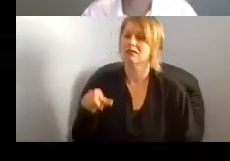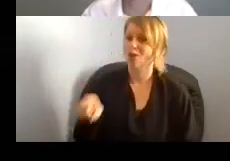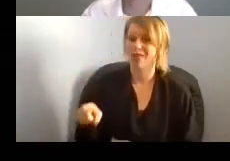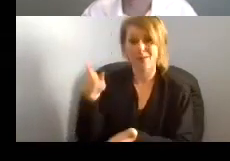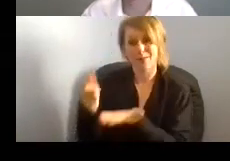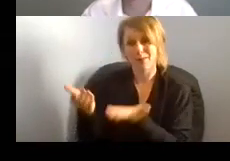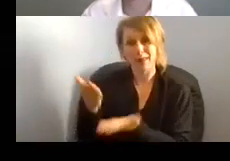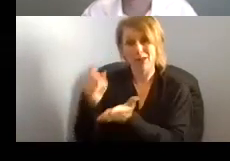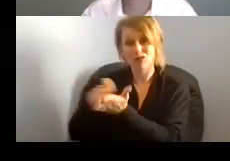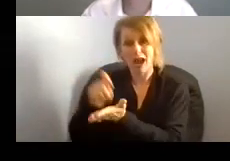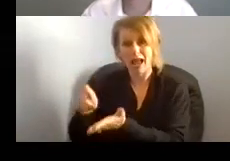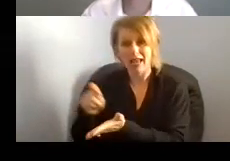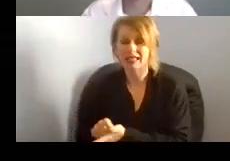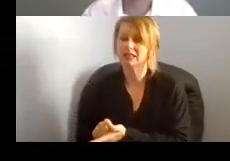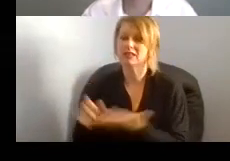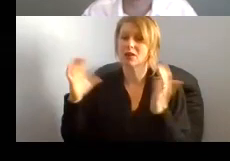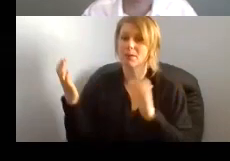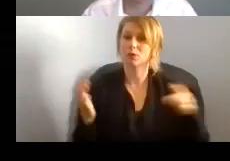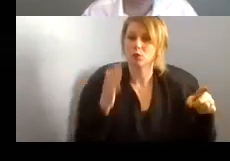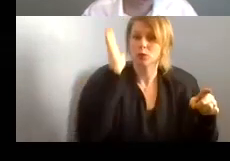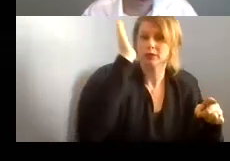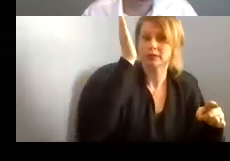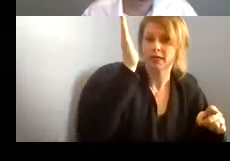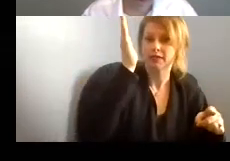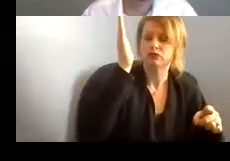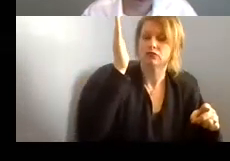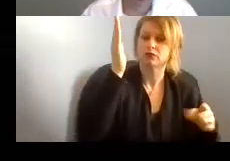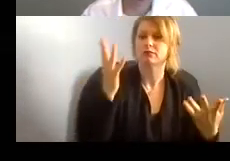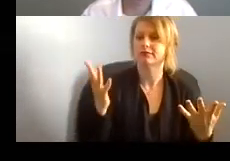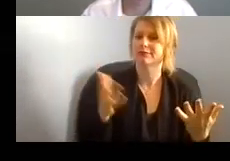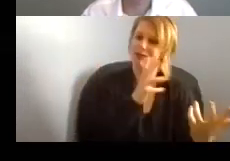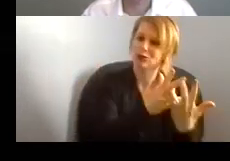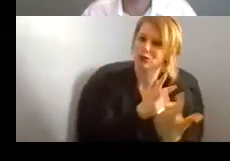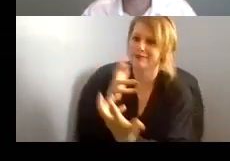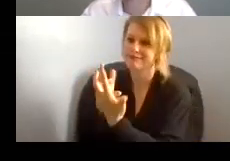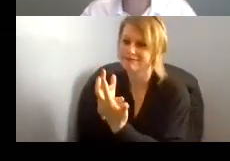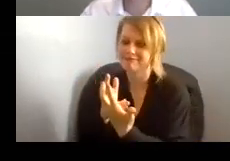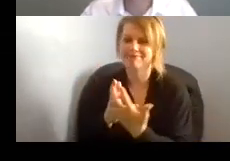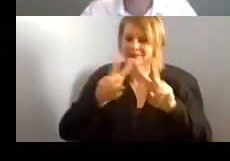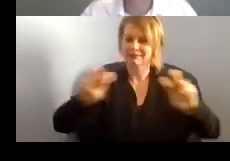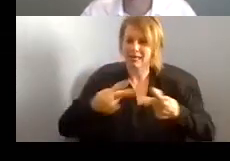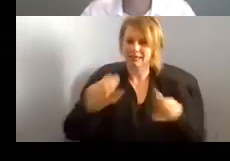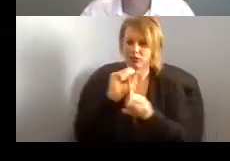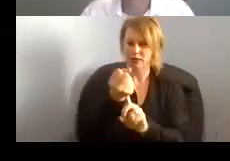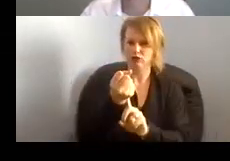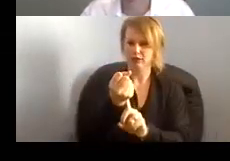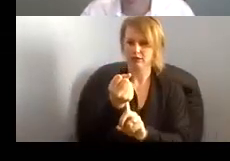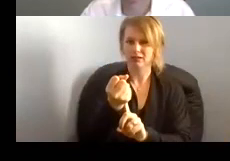an oral project and may instead want something in writing. So the point I’m trying to make is not that there are particular